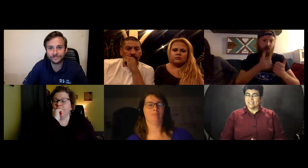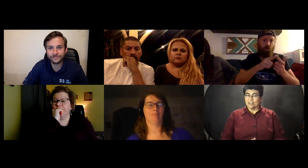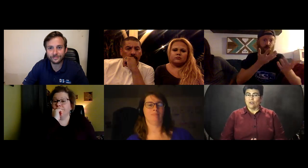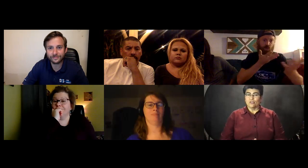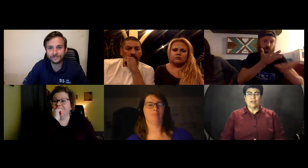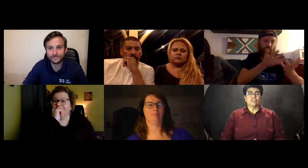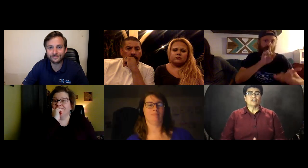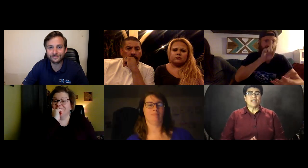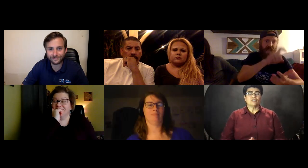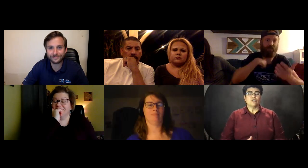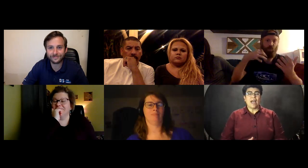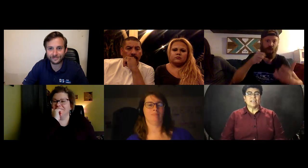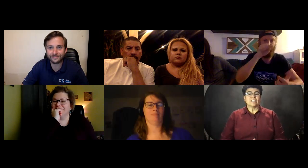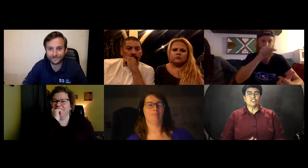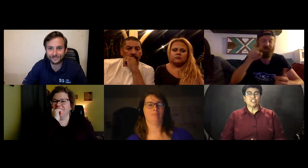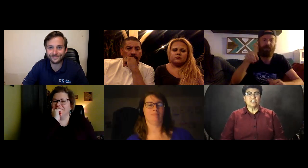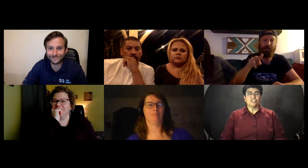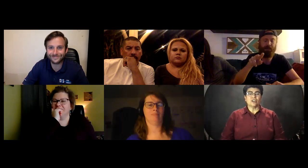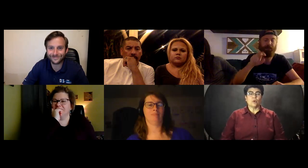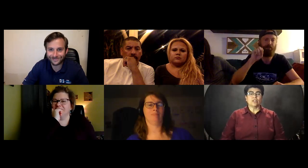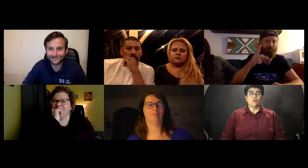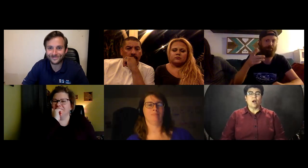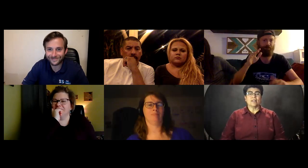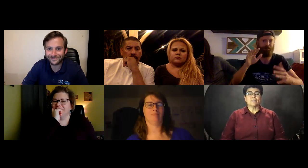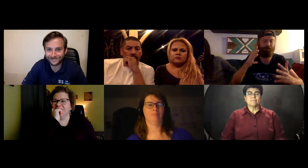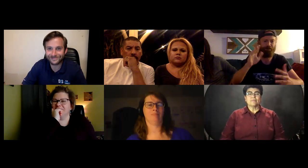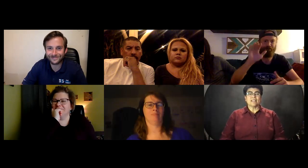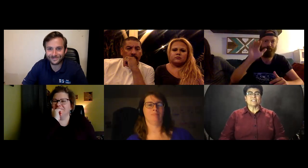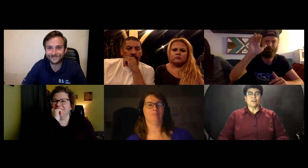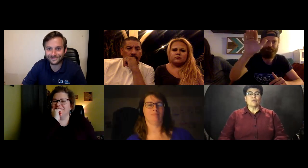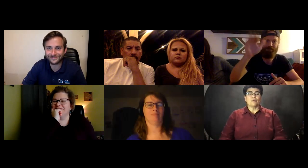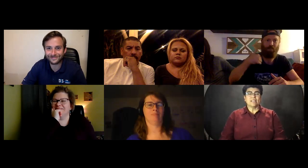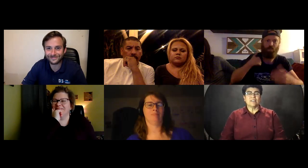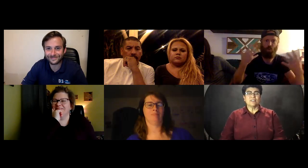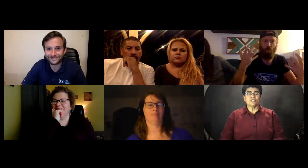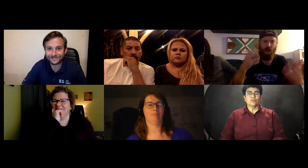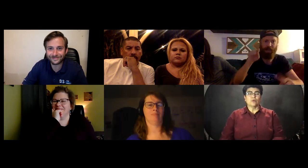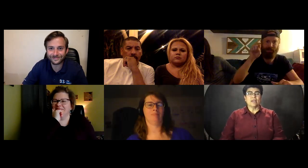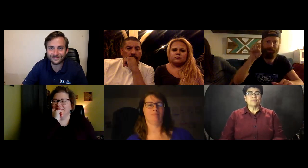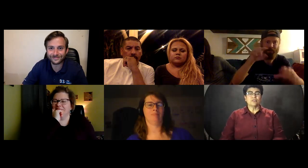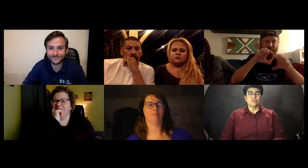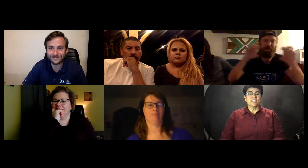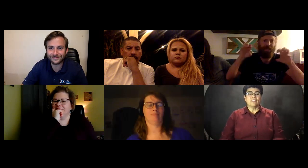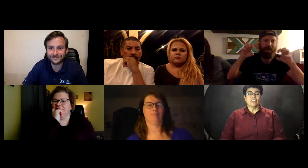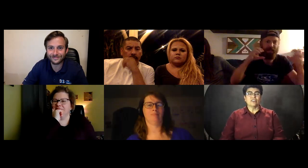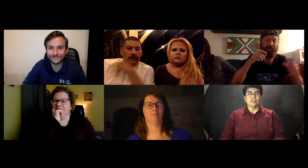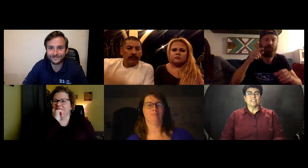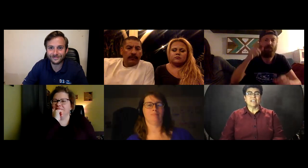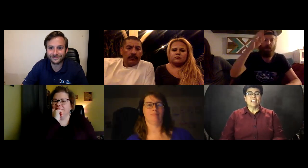no you have to learn how to ask gesture what you want and so my seven-year-old went up to the vendor